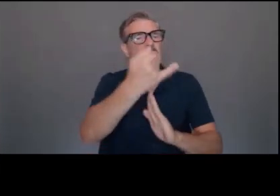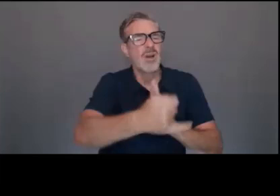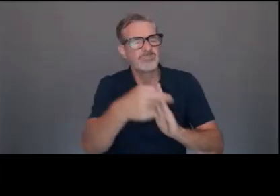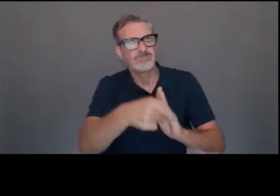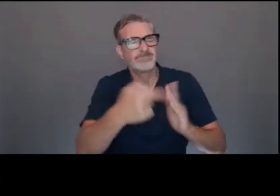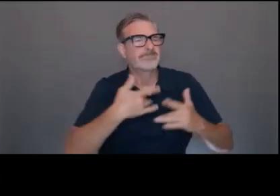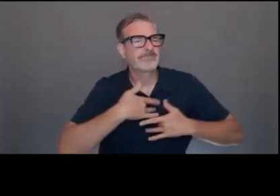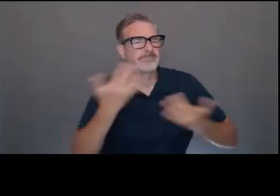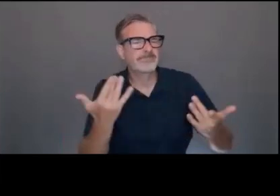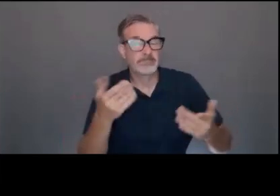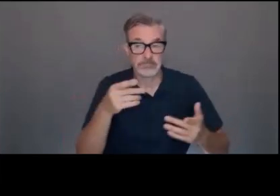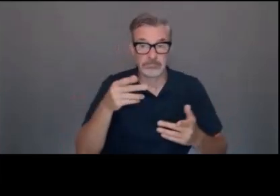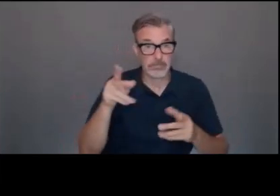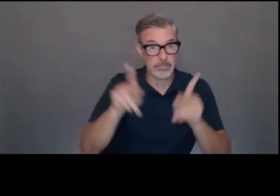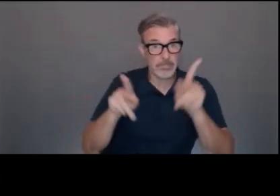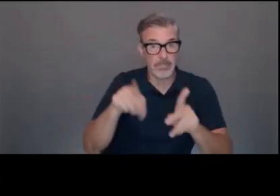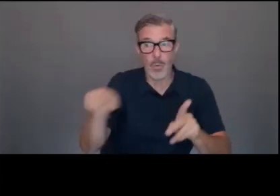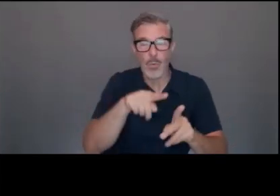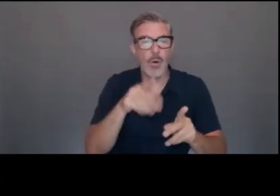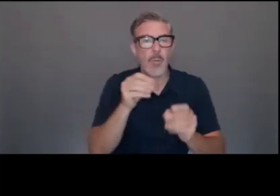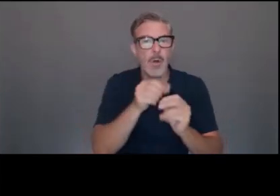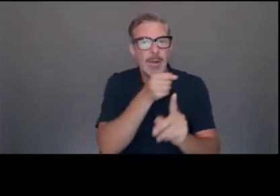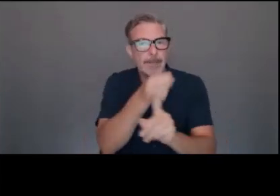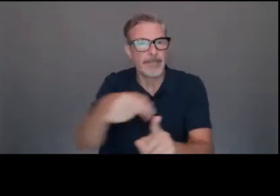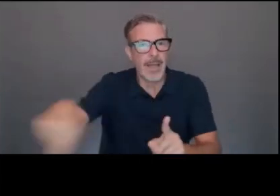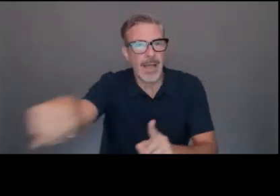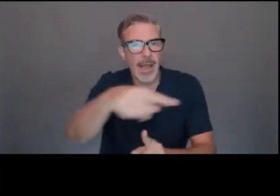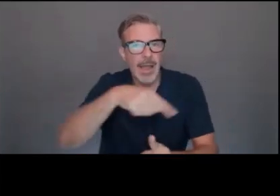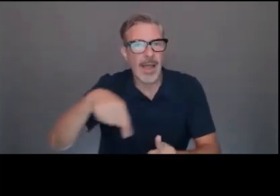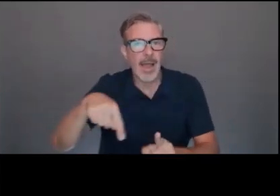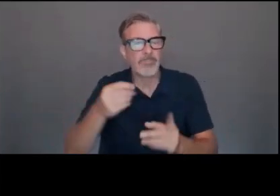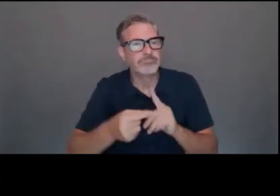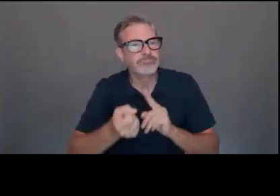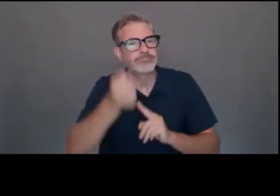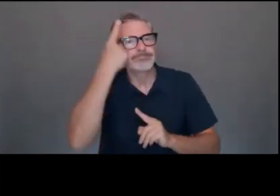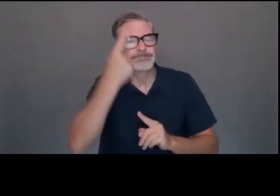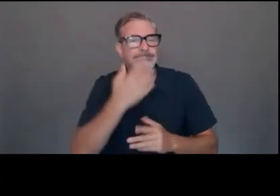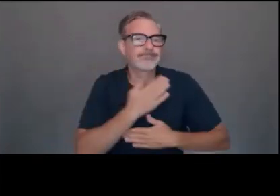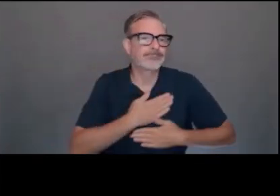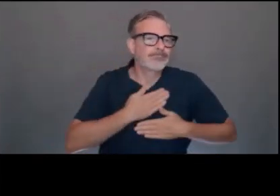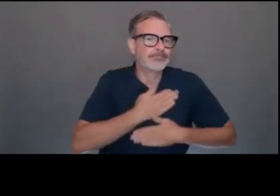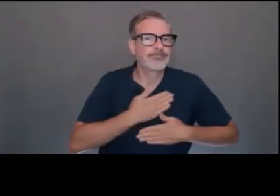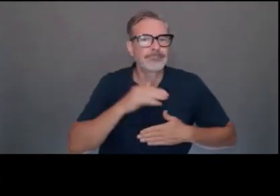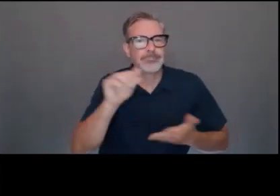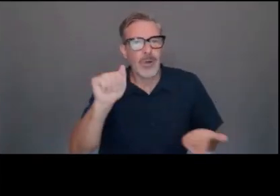arts, the potential of the project to develop and enhance your profile or that